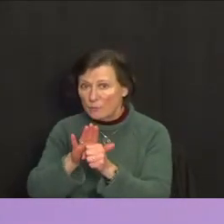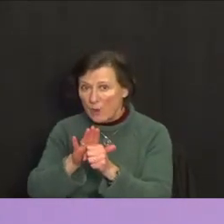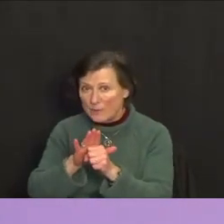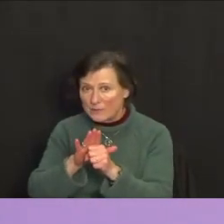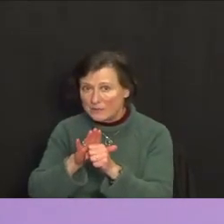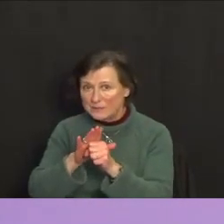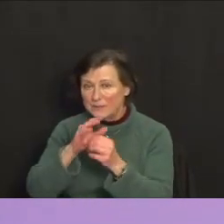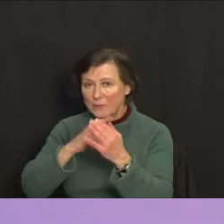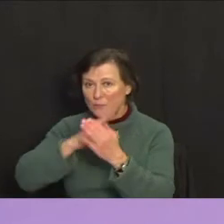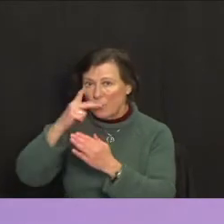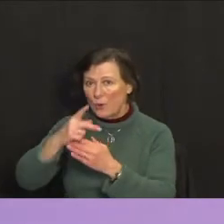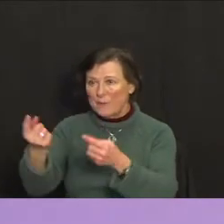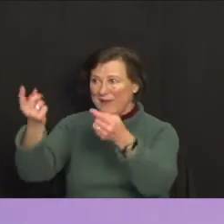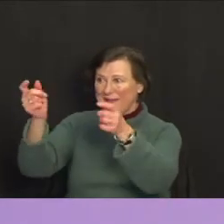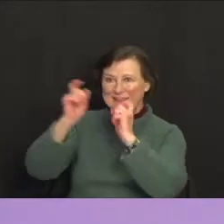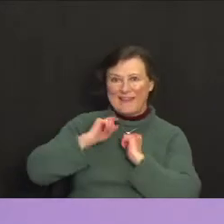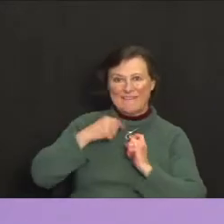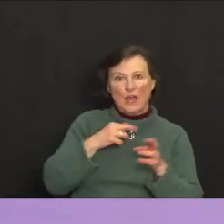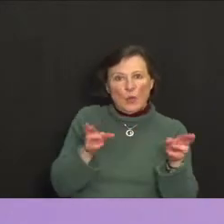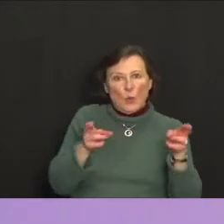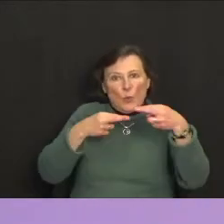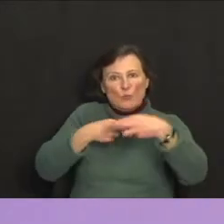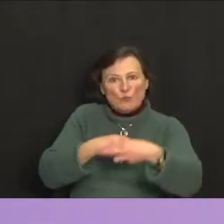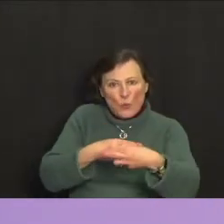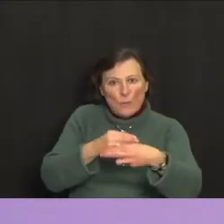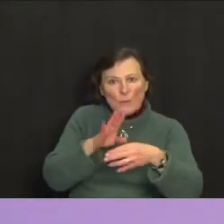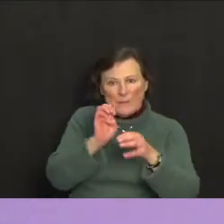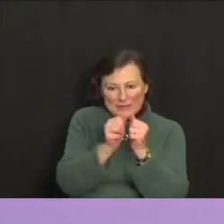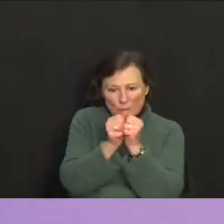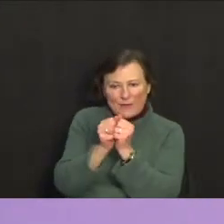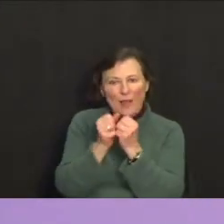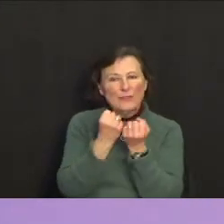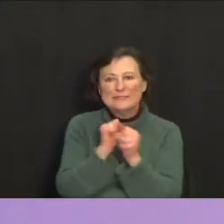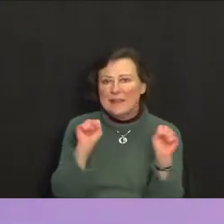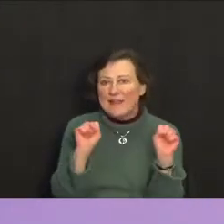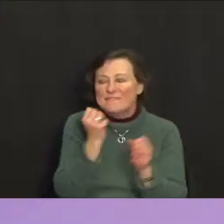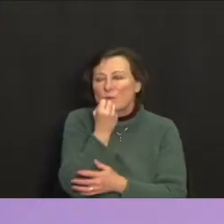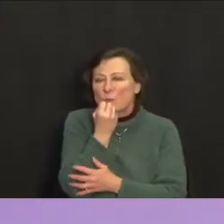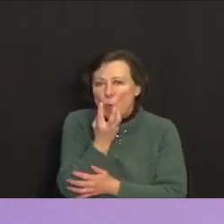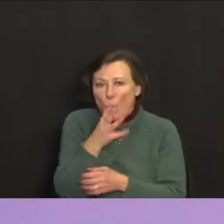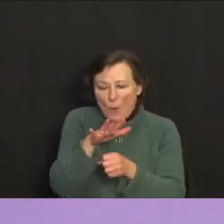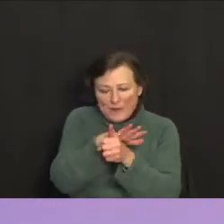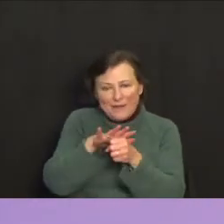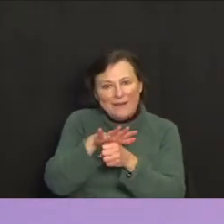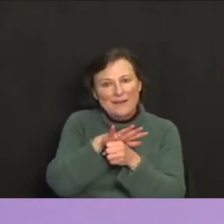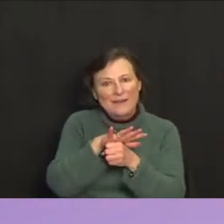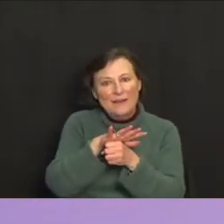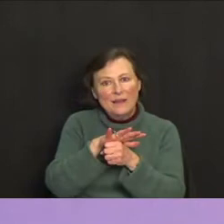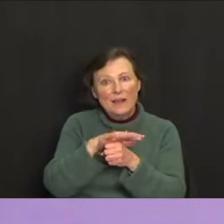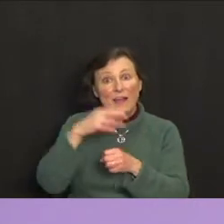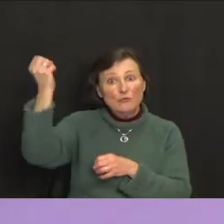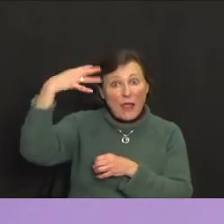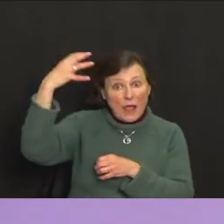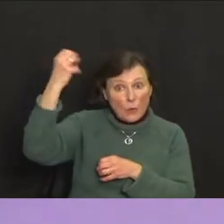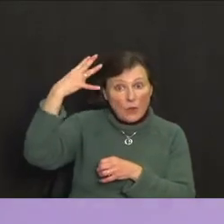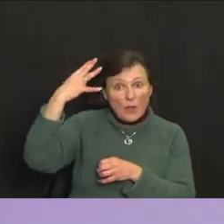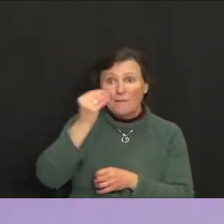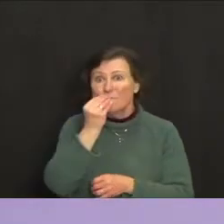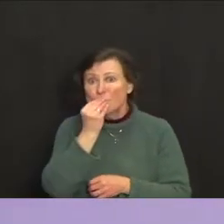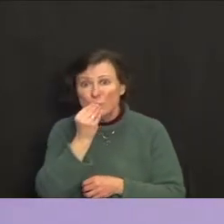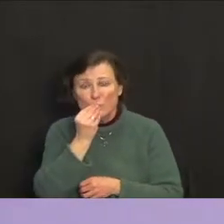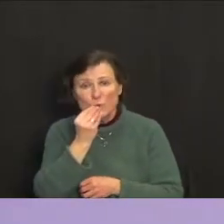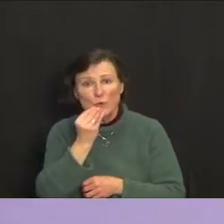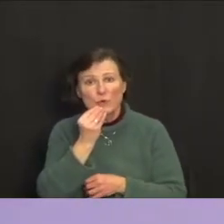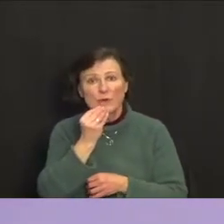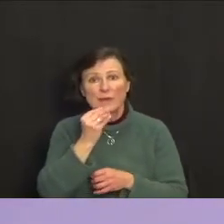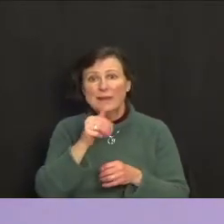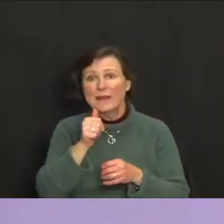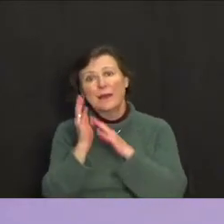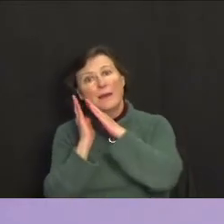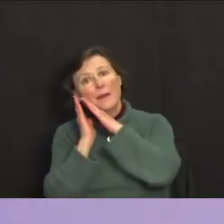to be in together. A safe and warm environment, shower, food, even a bed to sleep in.